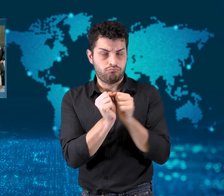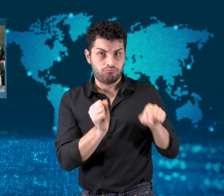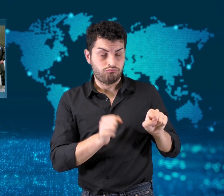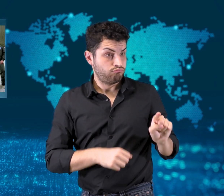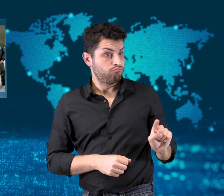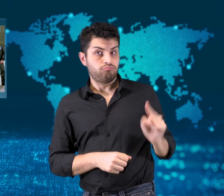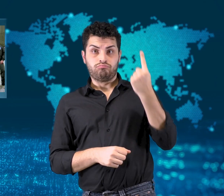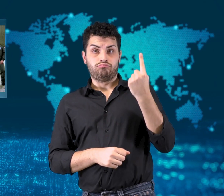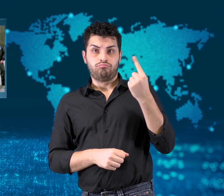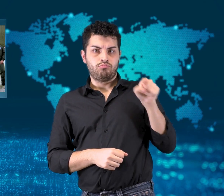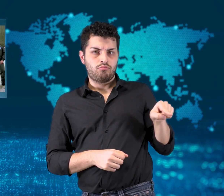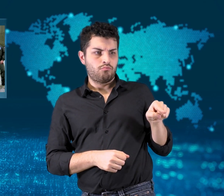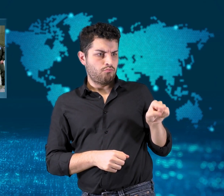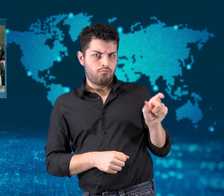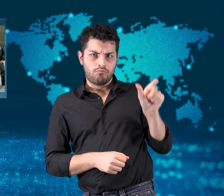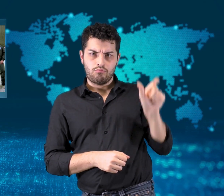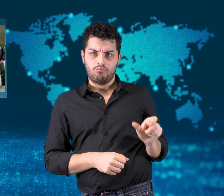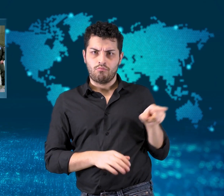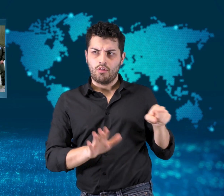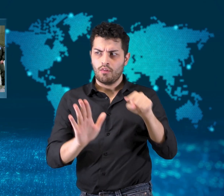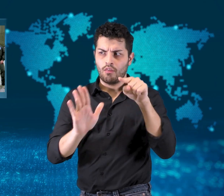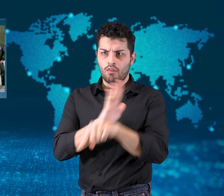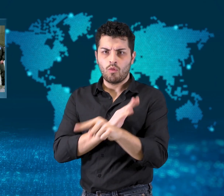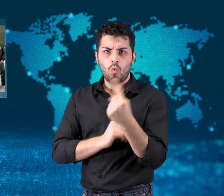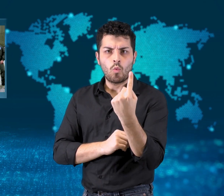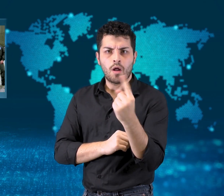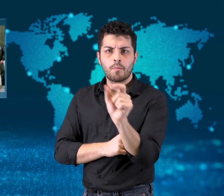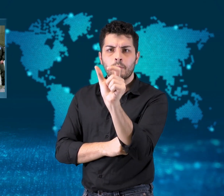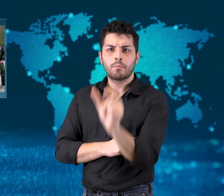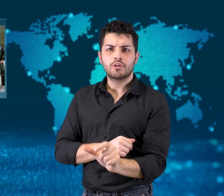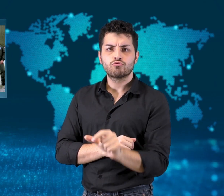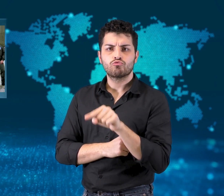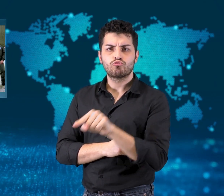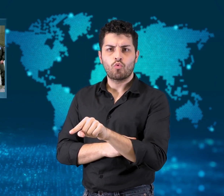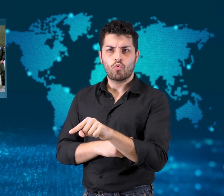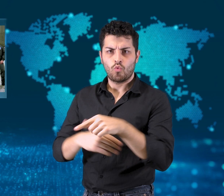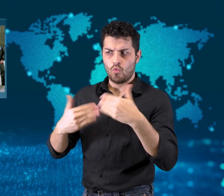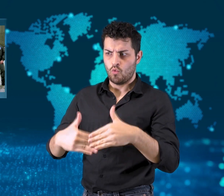According to Copenhagen media sources,